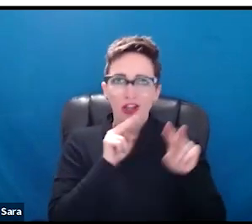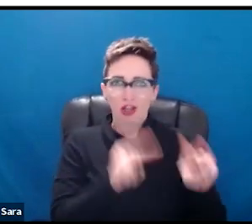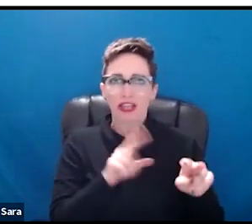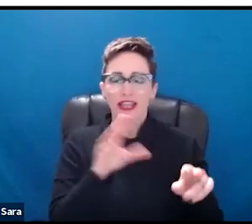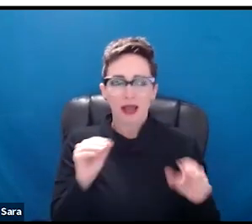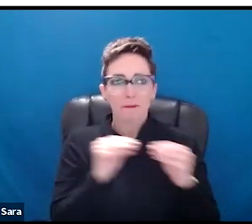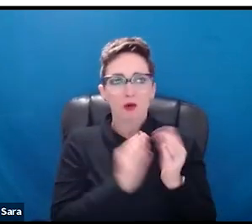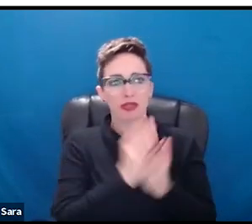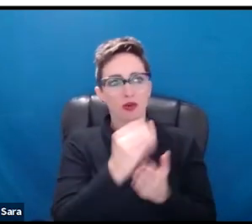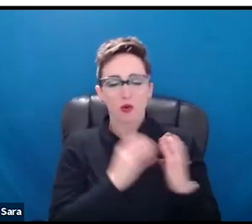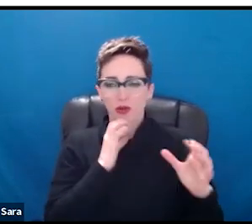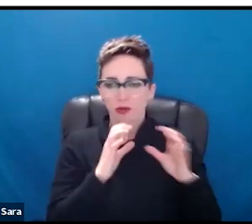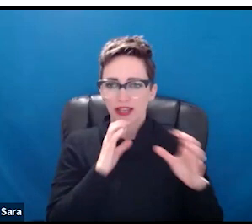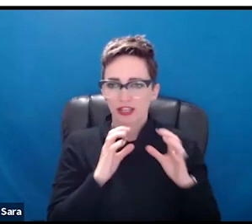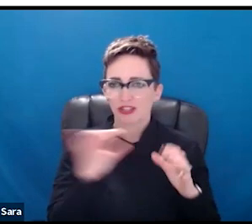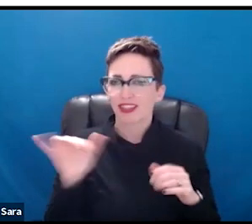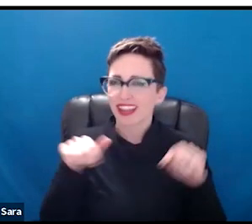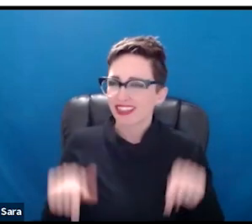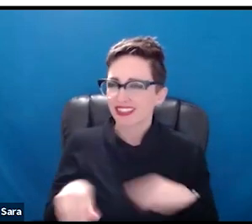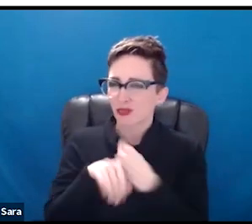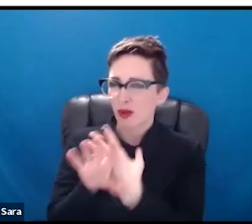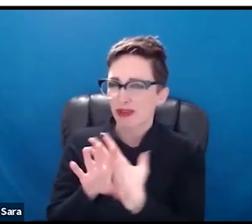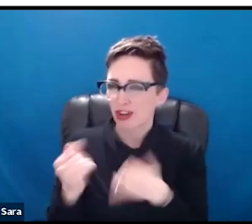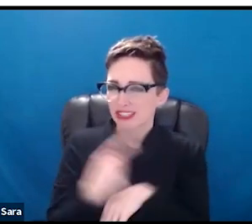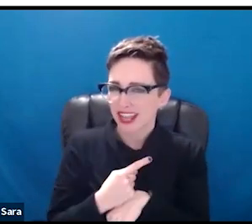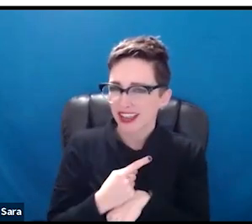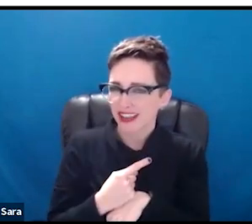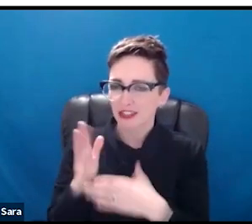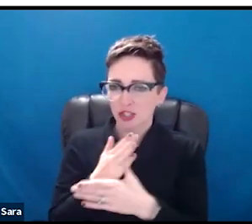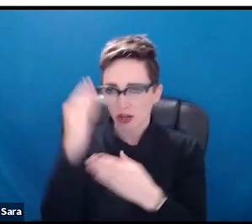like this webinar today. And these themes,